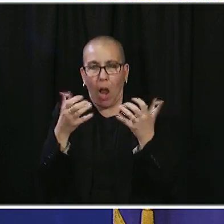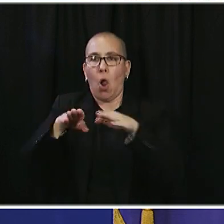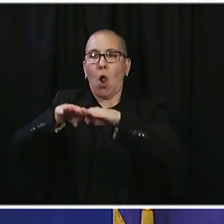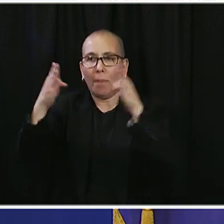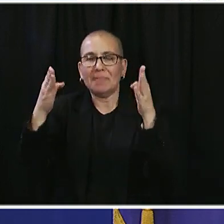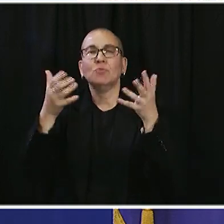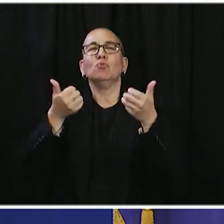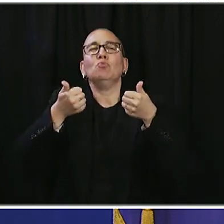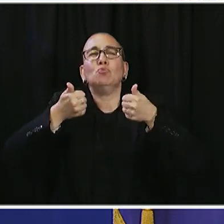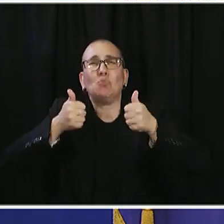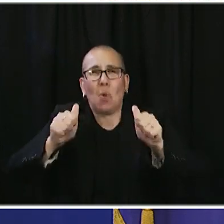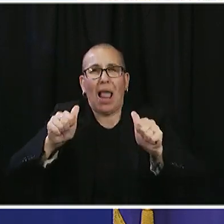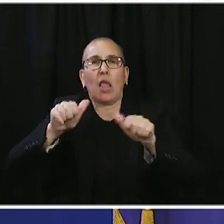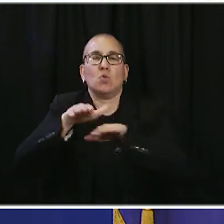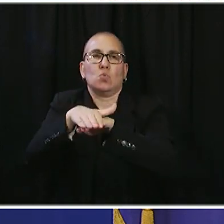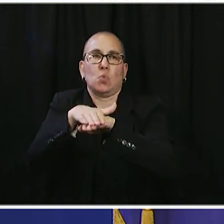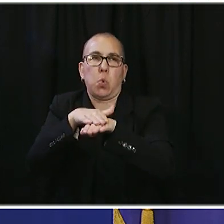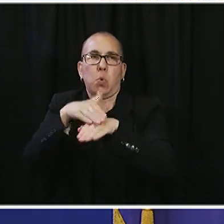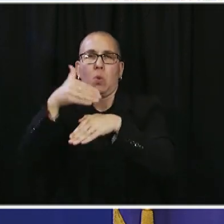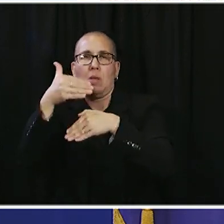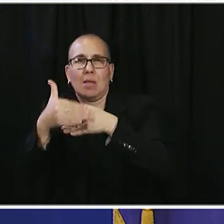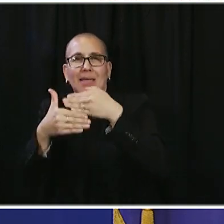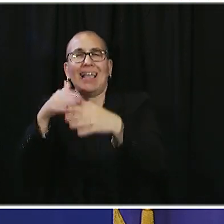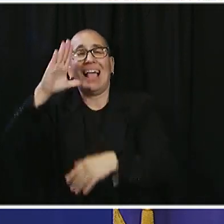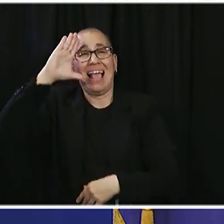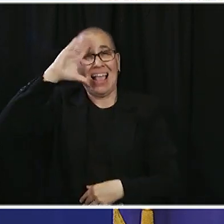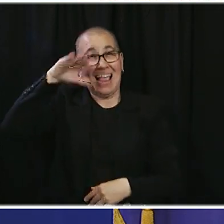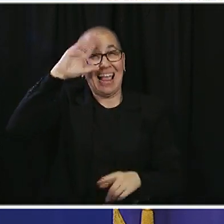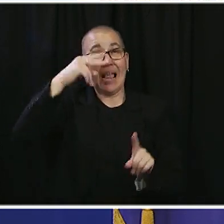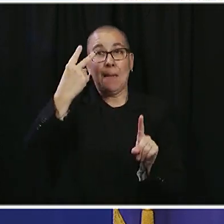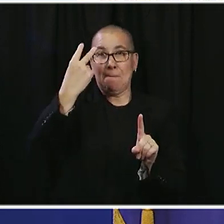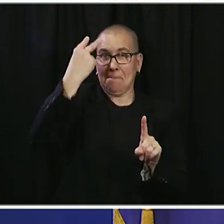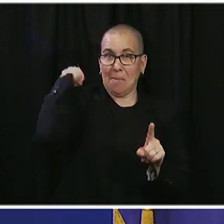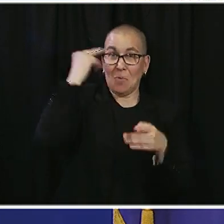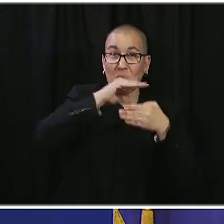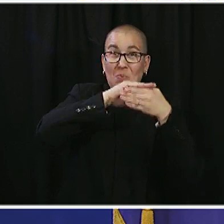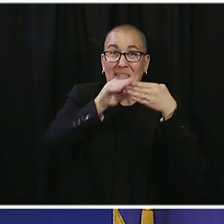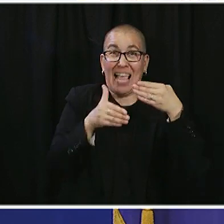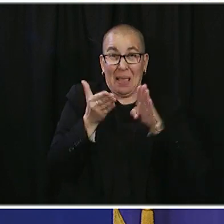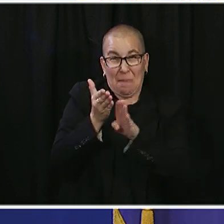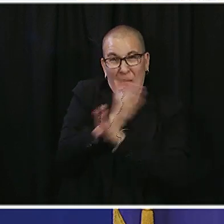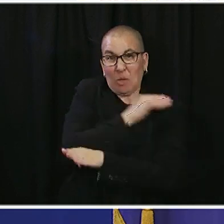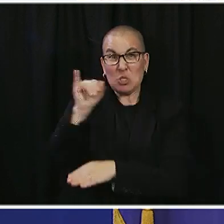QUICKLY AS WE CAN. WE'RE TRYING TO GIVE THESE OPTIONS TO GO. I KNOW IT FALLS ON MEMORIAL DAY,